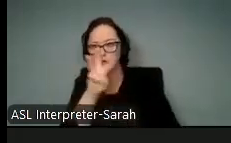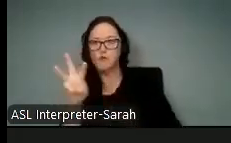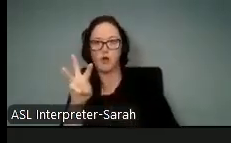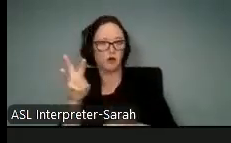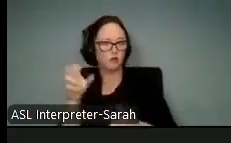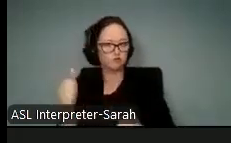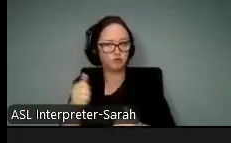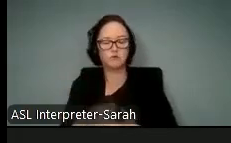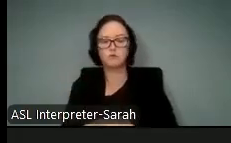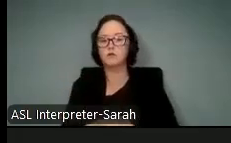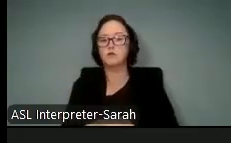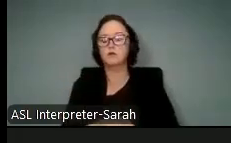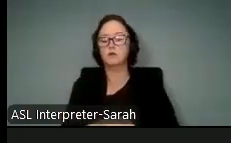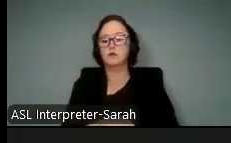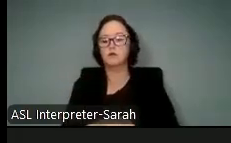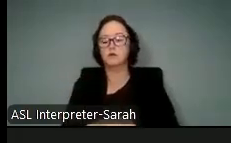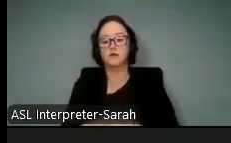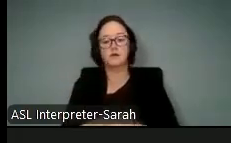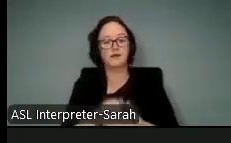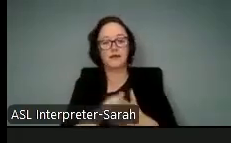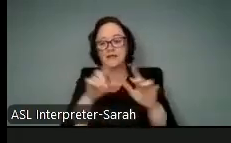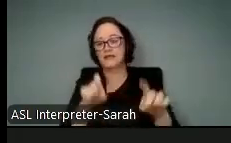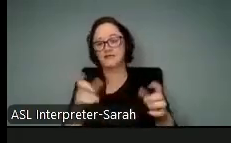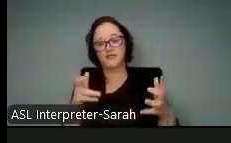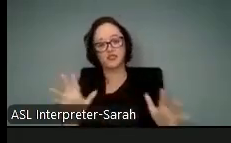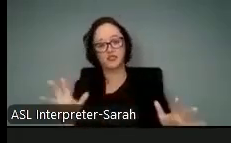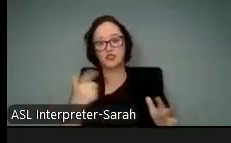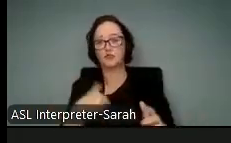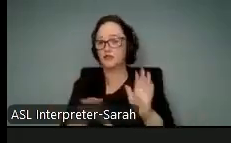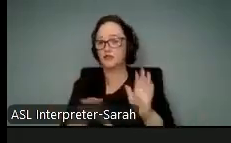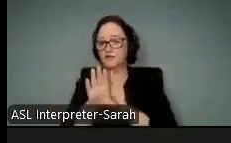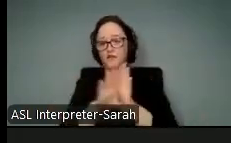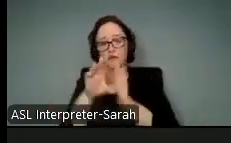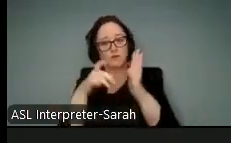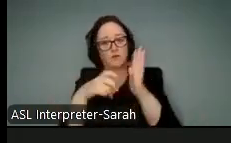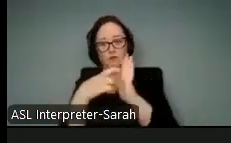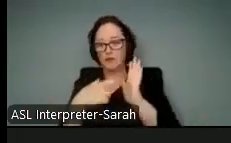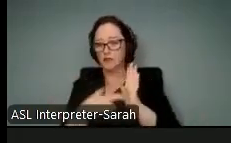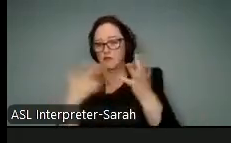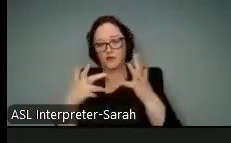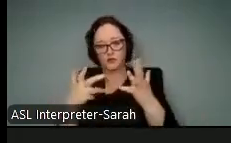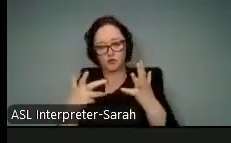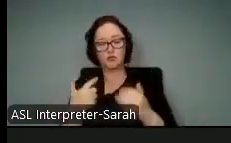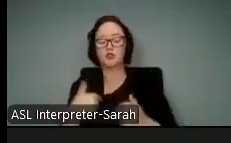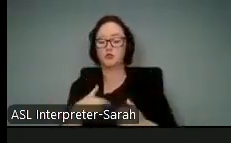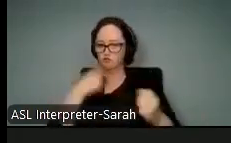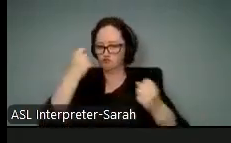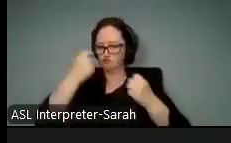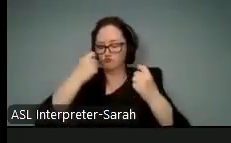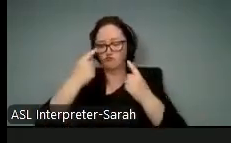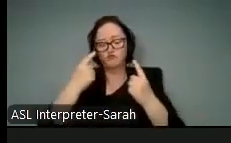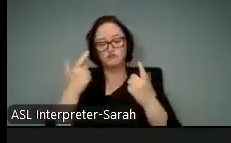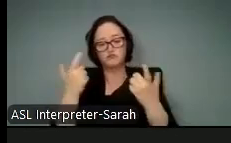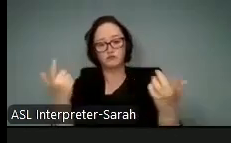It's time tested, we have developed regulations and we have enough of an understanding that there isn't a high learning curve for adopting.